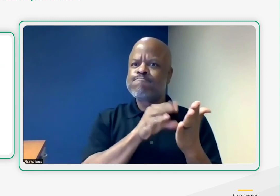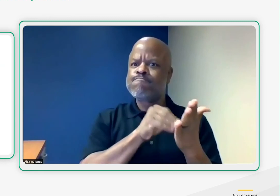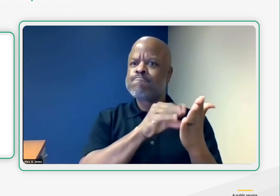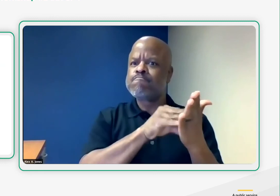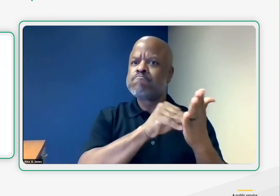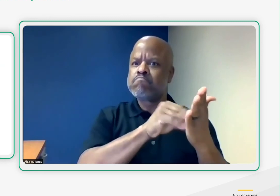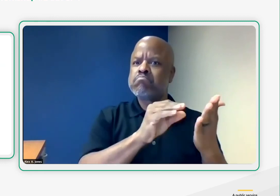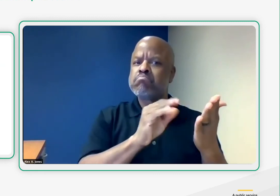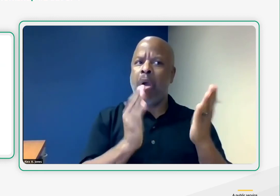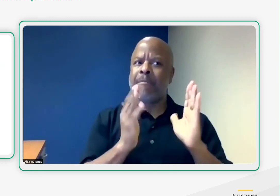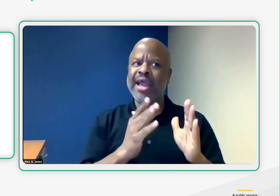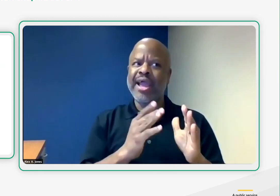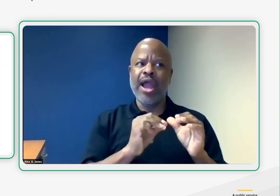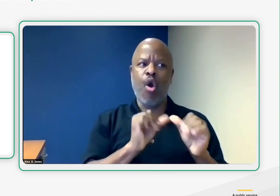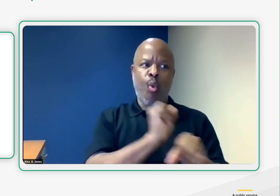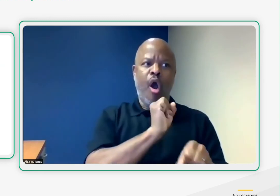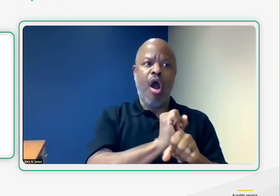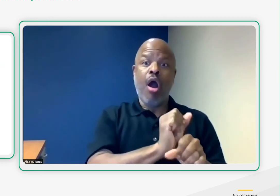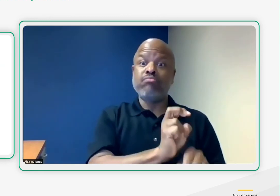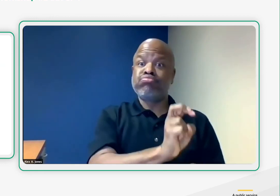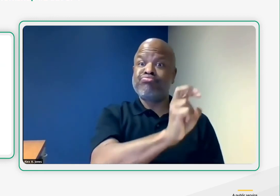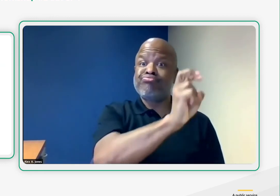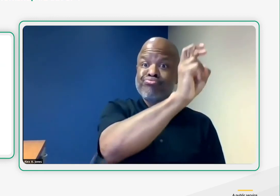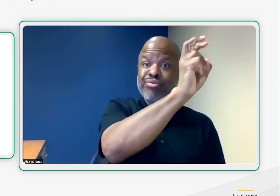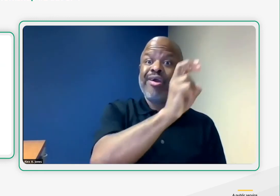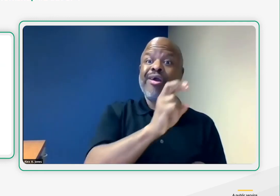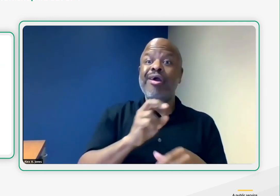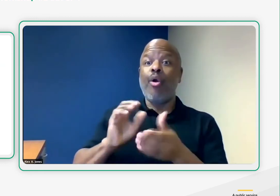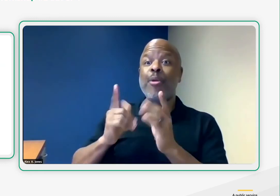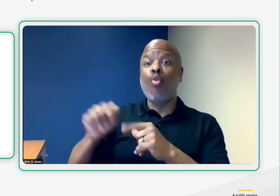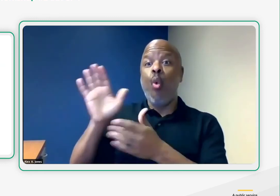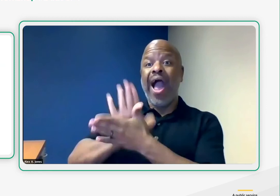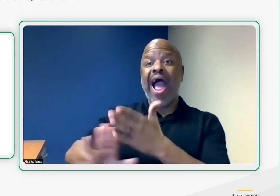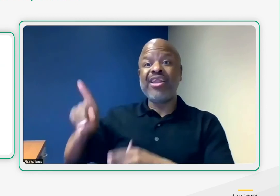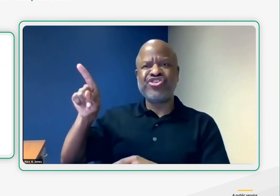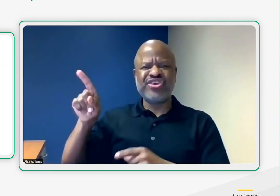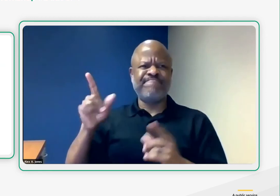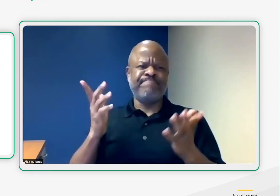Continue learning. Some, you can use those skills to move up the ladder. And in some jobs you don't.